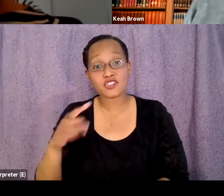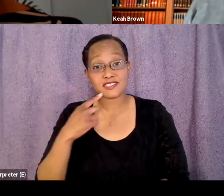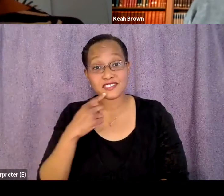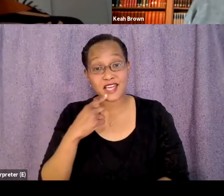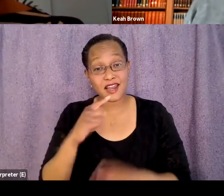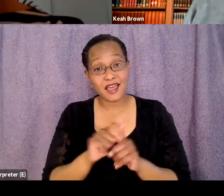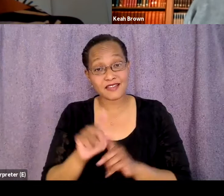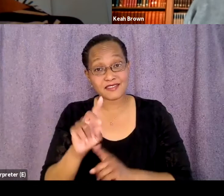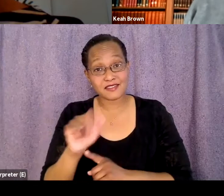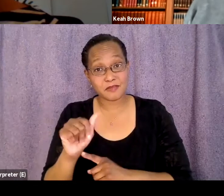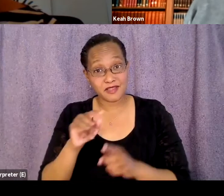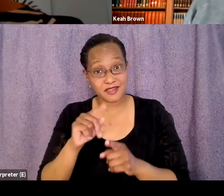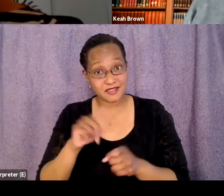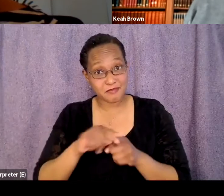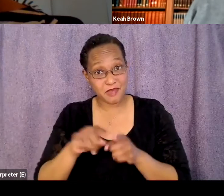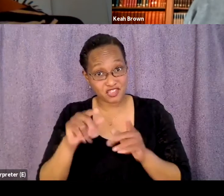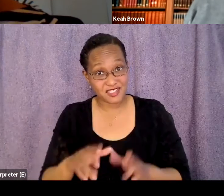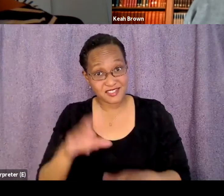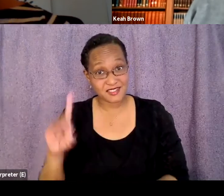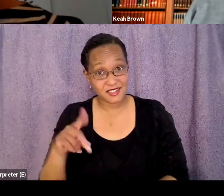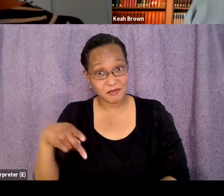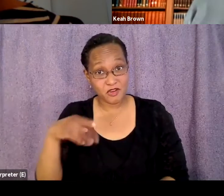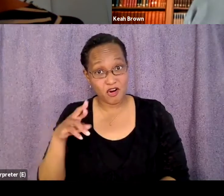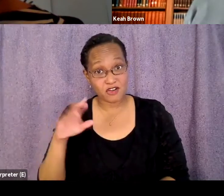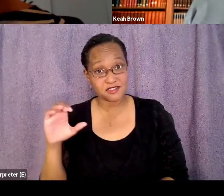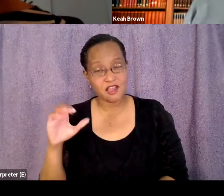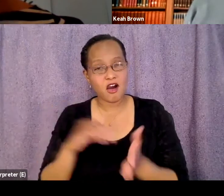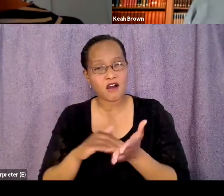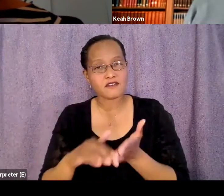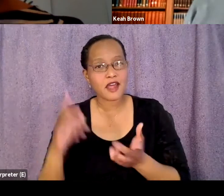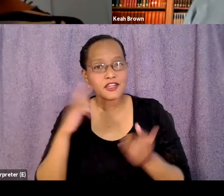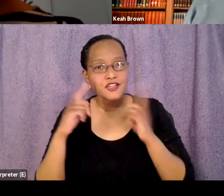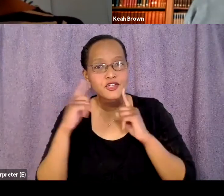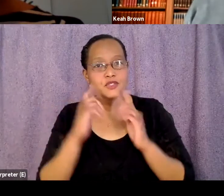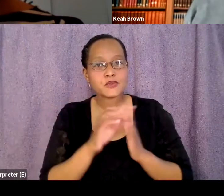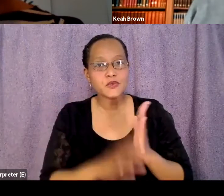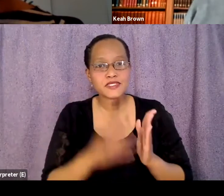specialist as a DPRC I often your sentiments from students, like, I can only be queer I